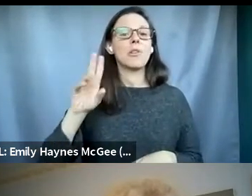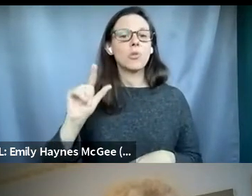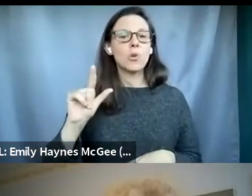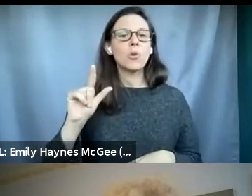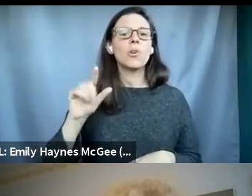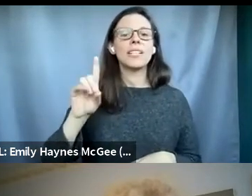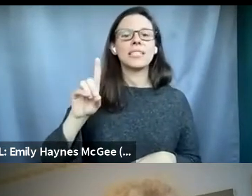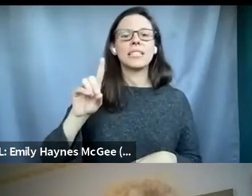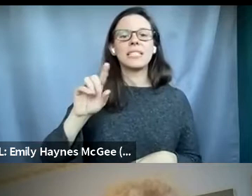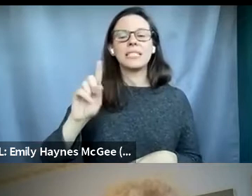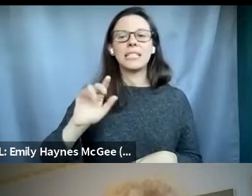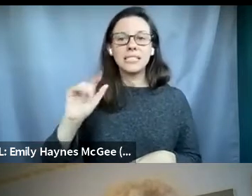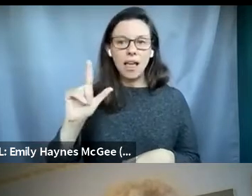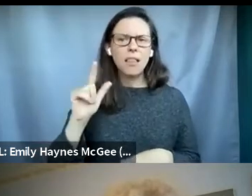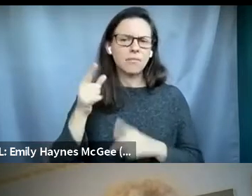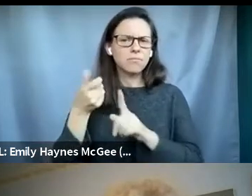Clark who is here in the middle.